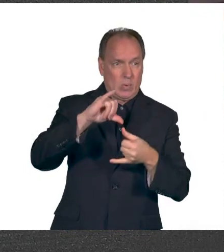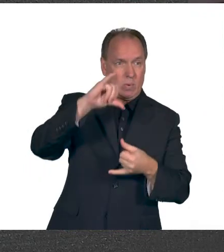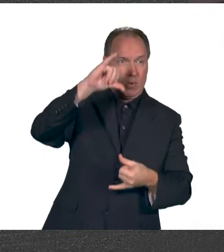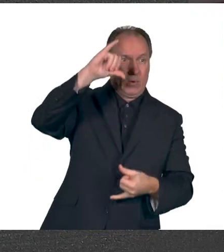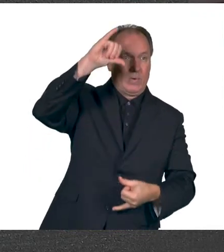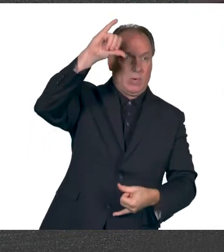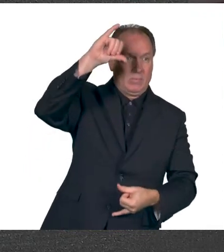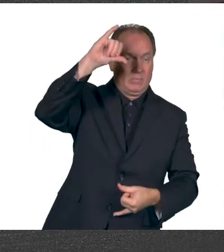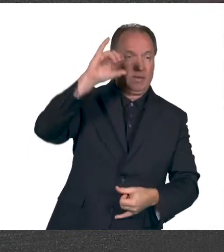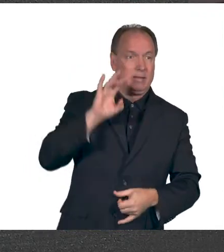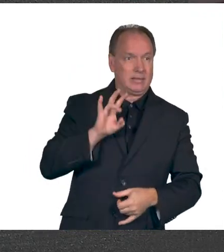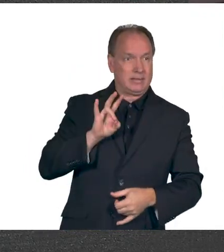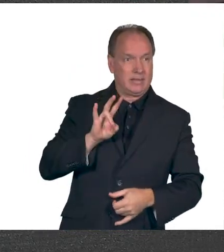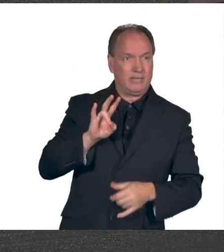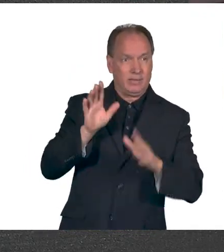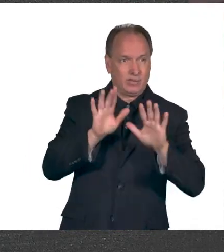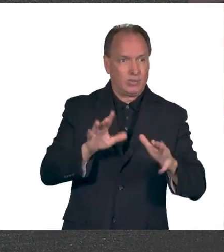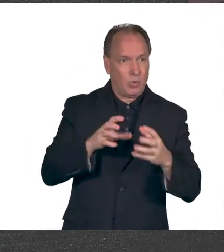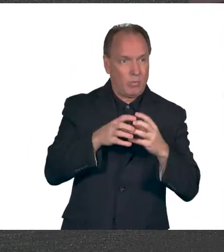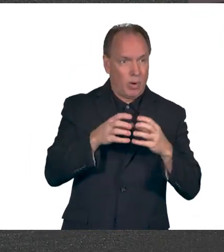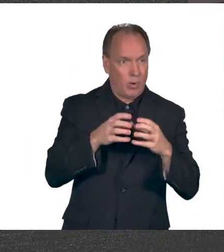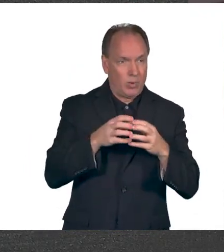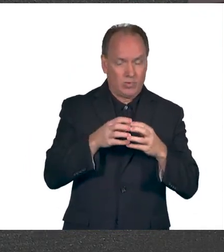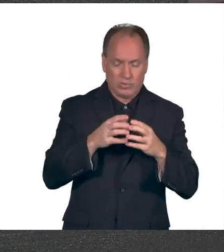I have seven snowballs on my ruler.